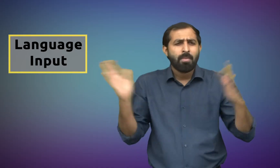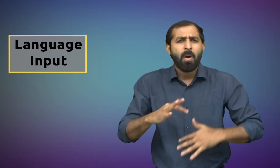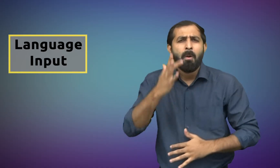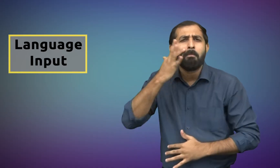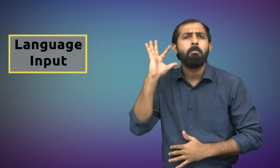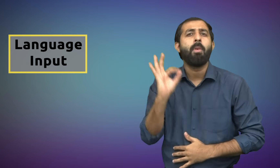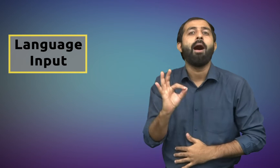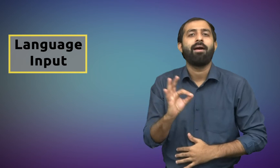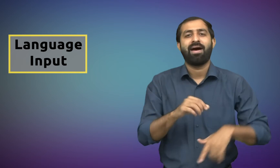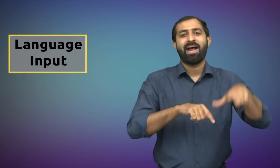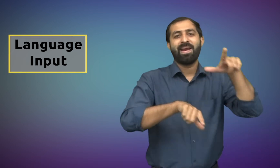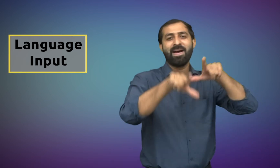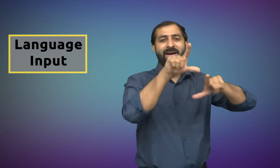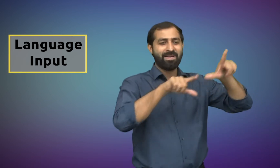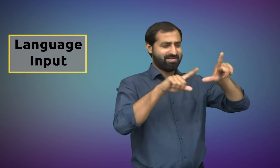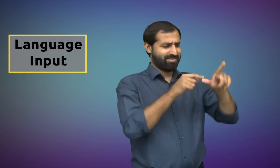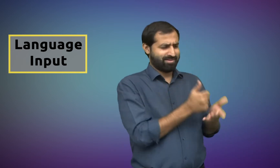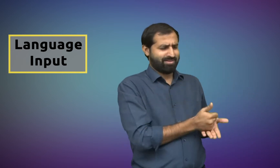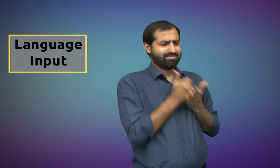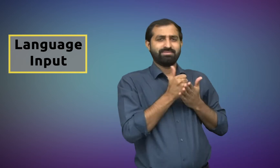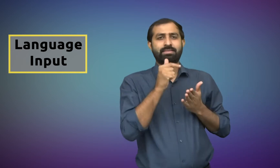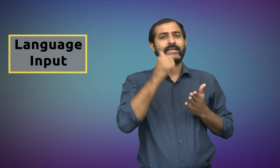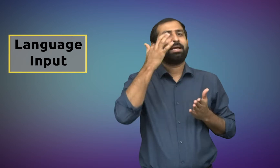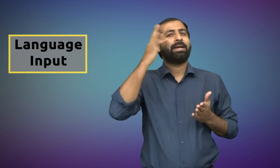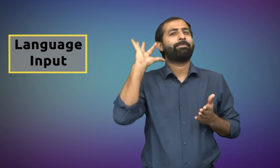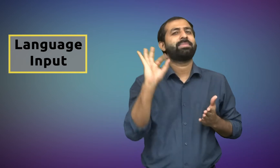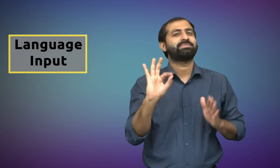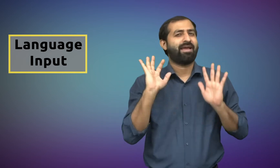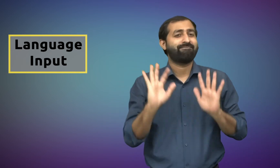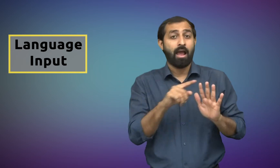That is how language input is necessary.